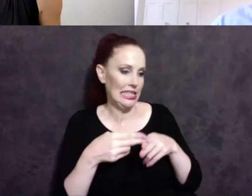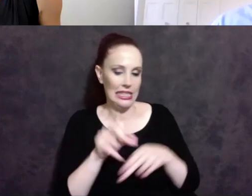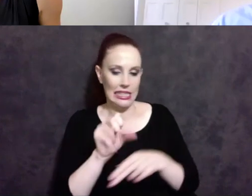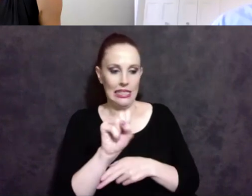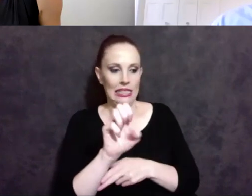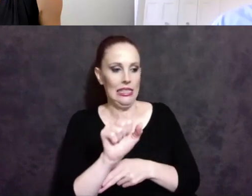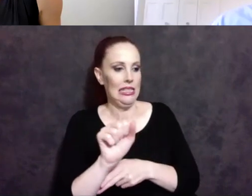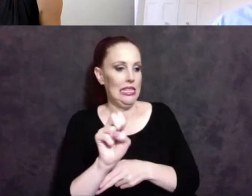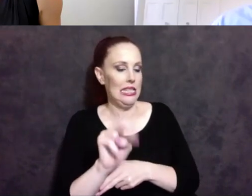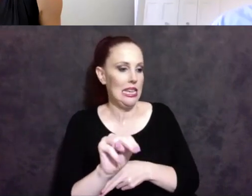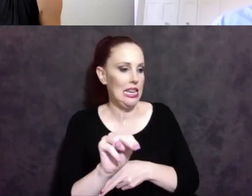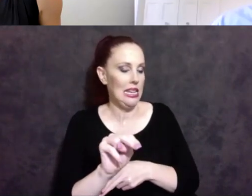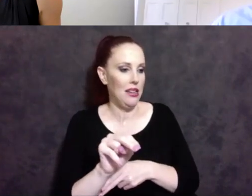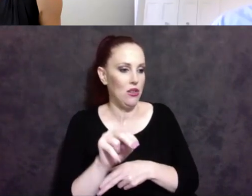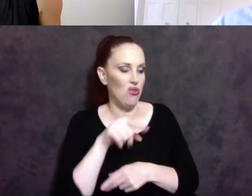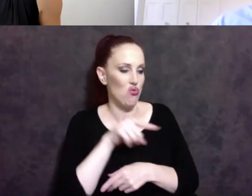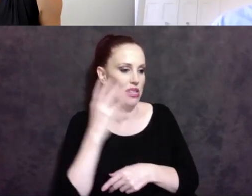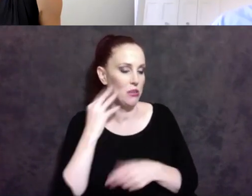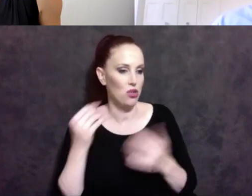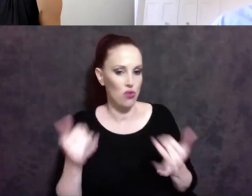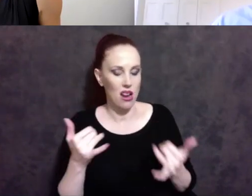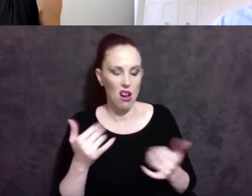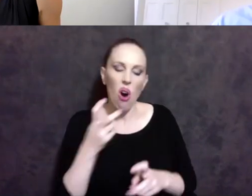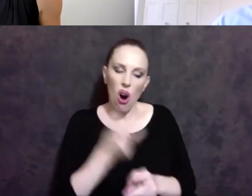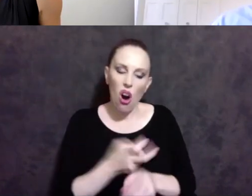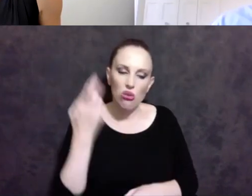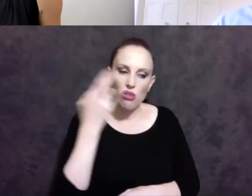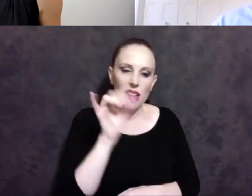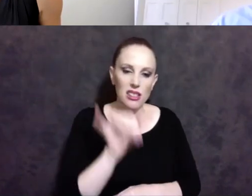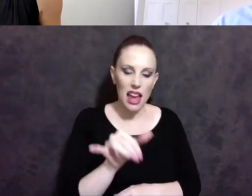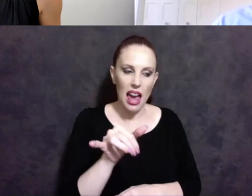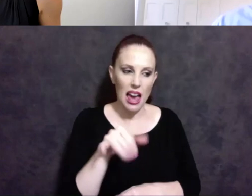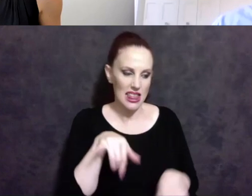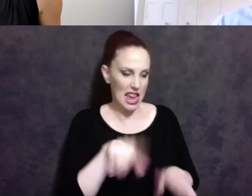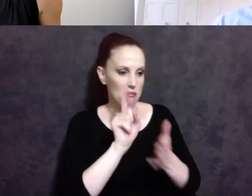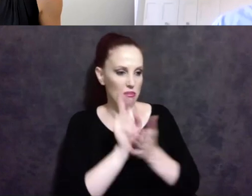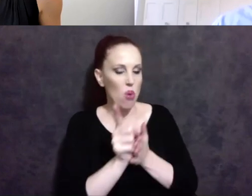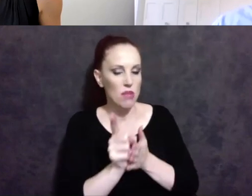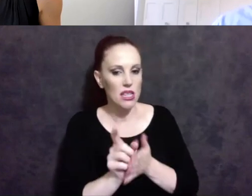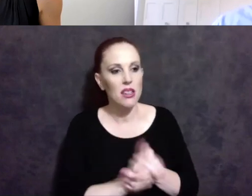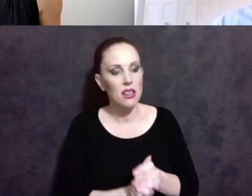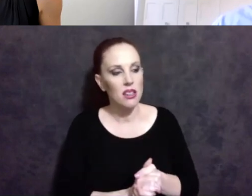it is hard to realize that when you are in that moment but the idea is that if you can